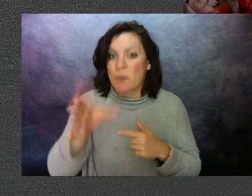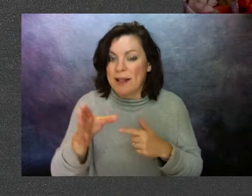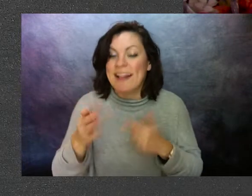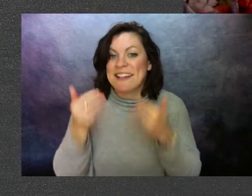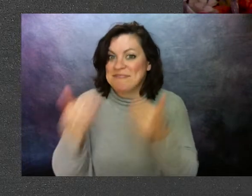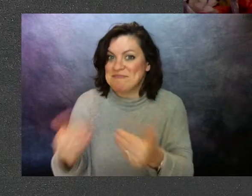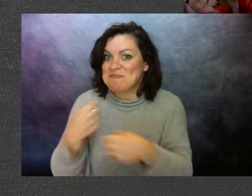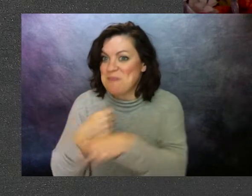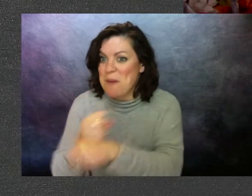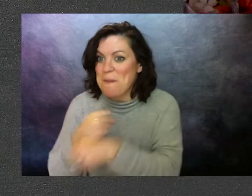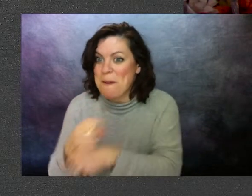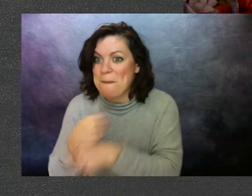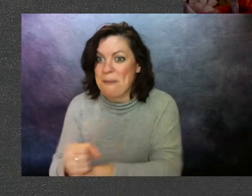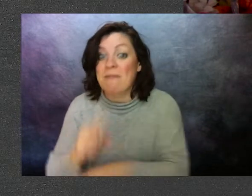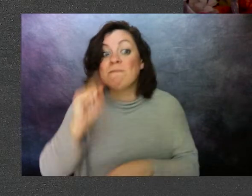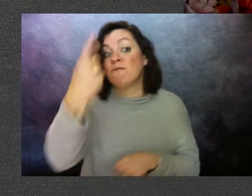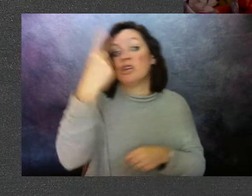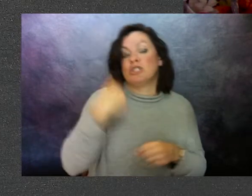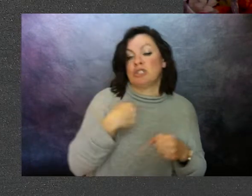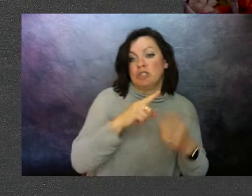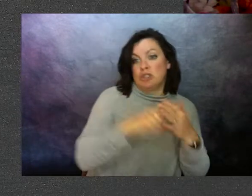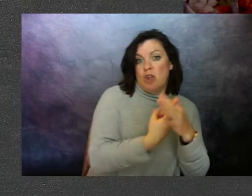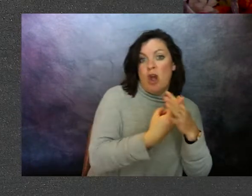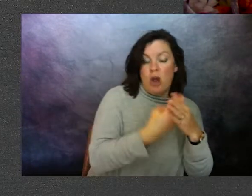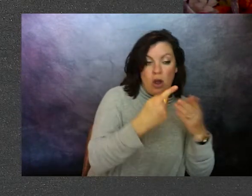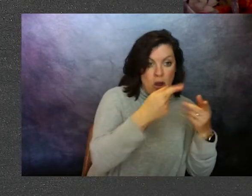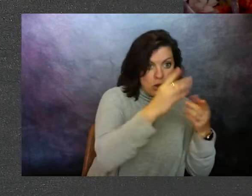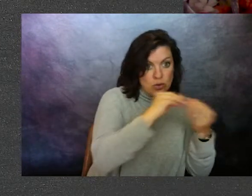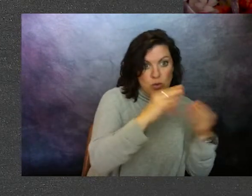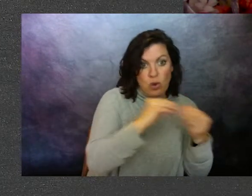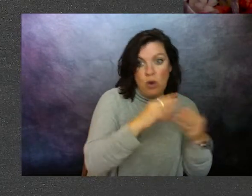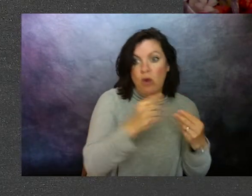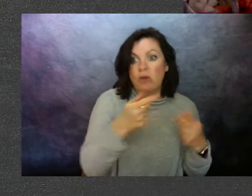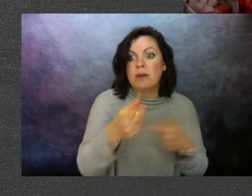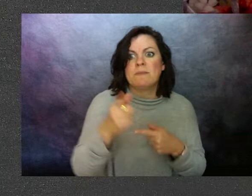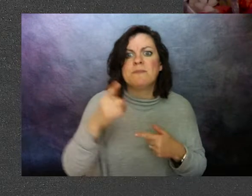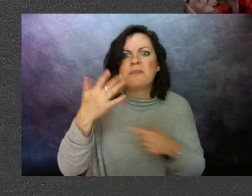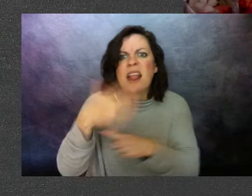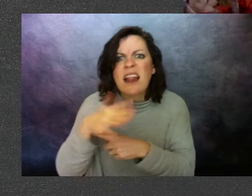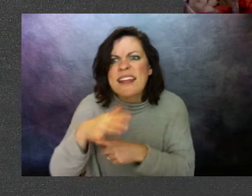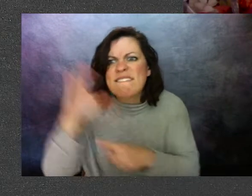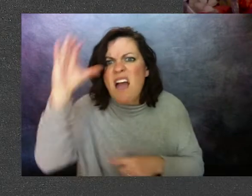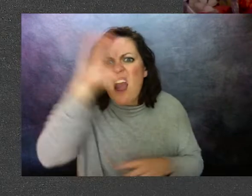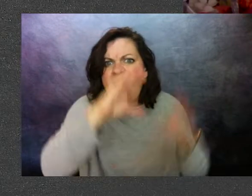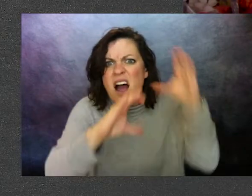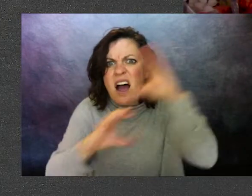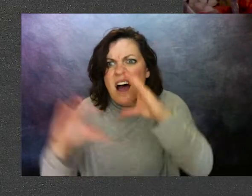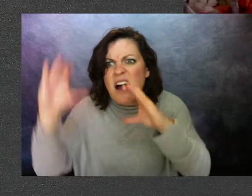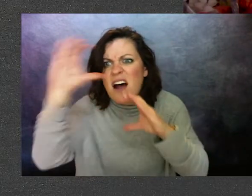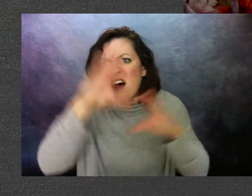and it is called, "We Are Going On A Leaf Hunt" because for our craft today, you are going to have to go